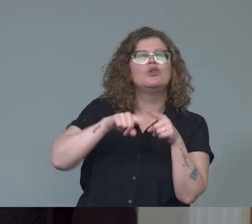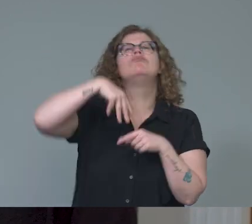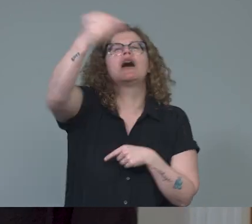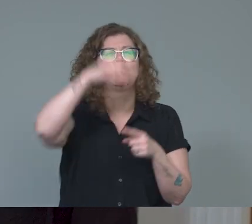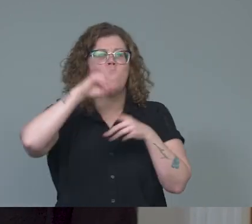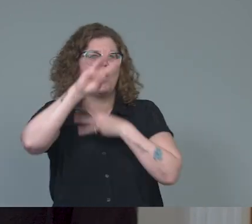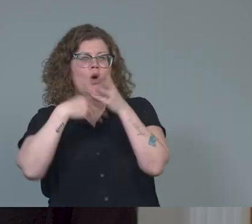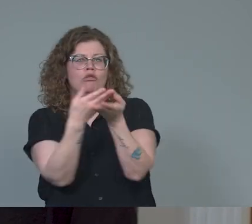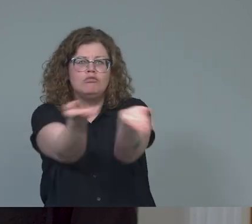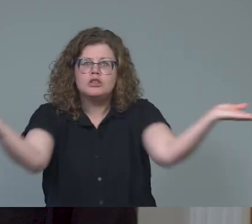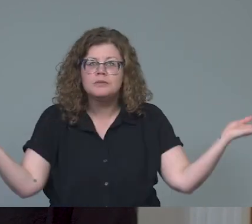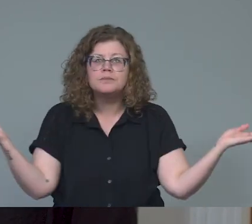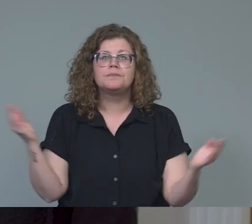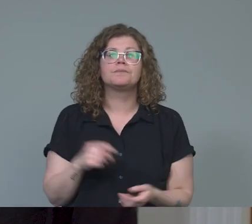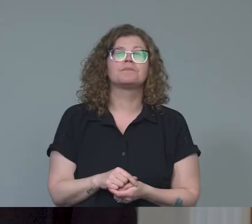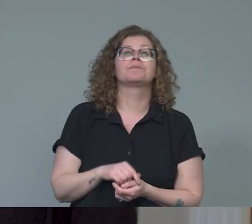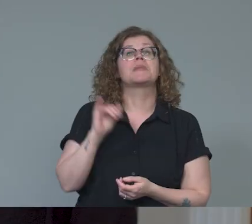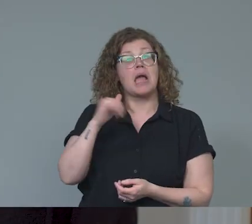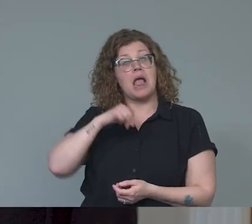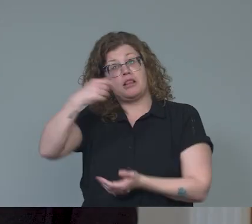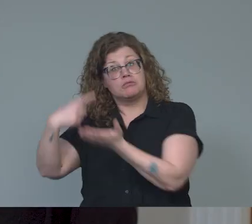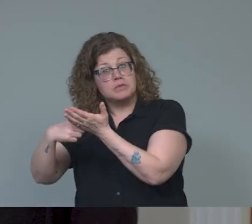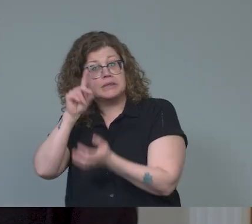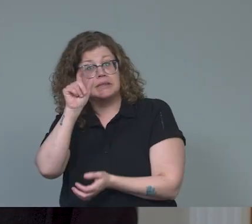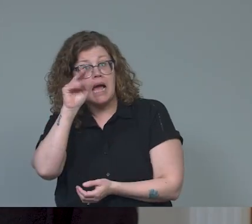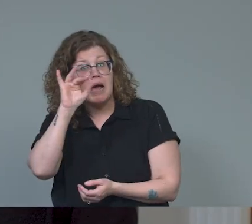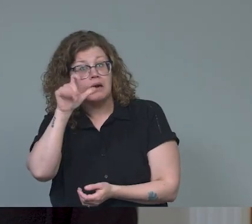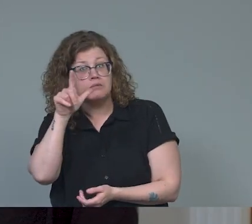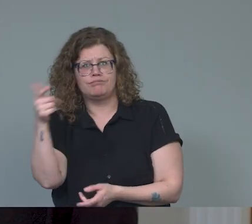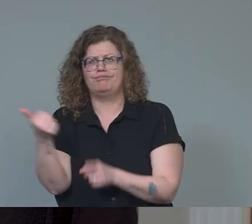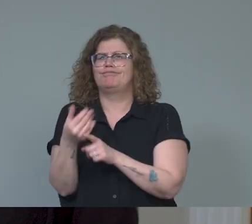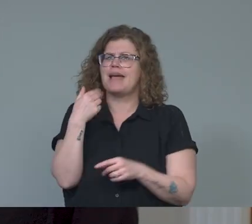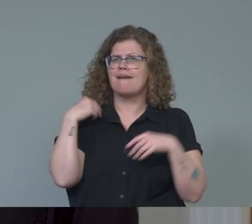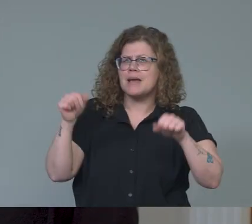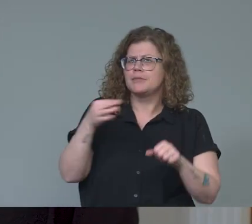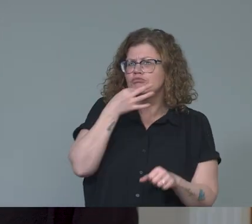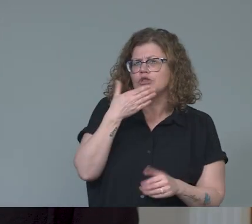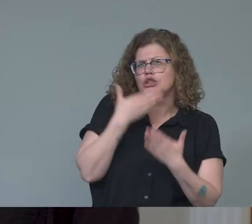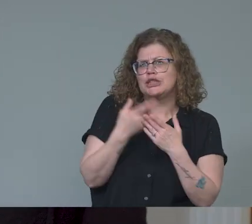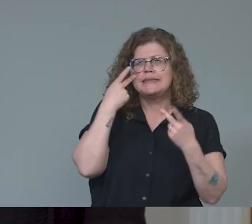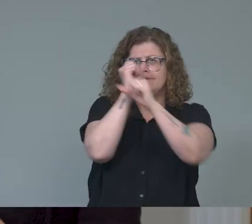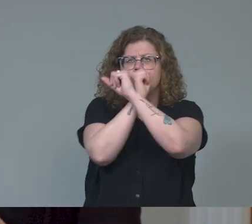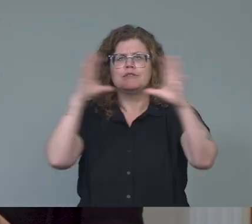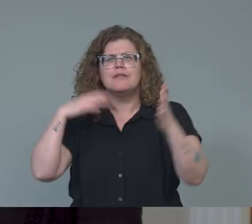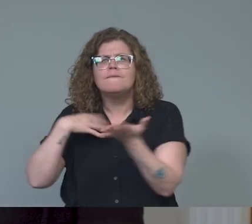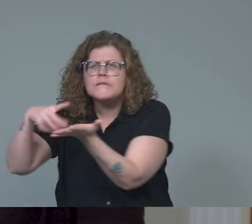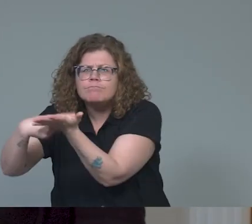to ourselves, but hopefully out into the world as well. Yeah. Daniel has the ability to take the visions that